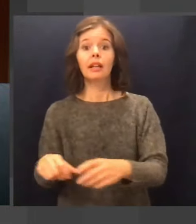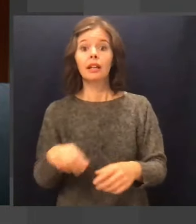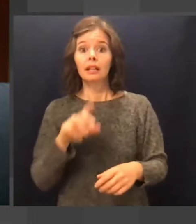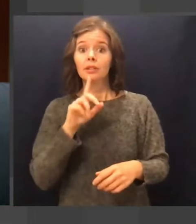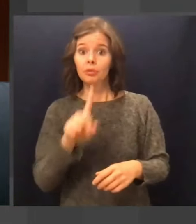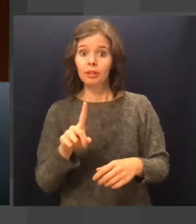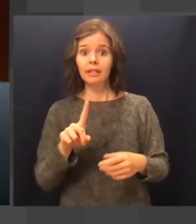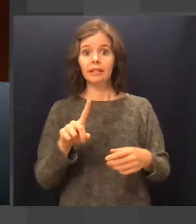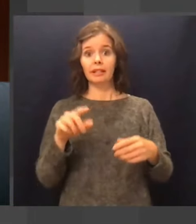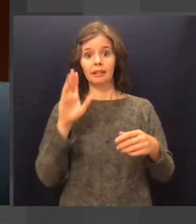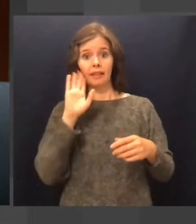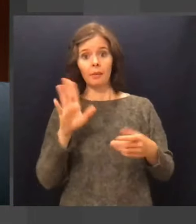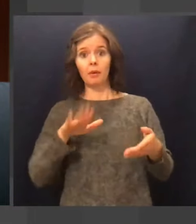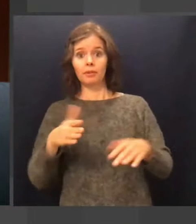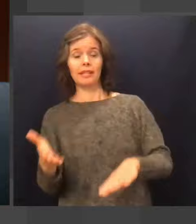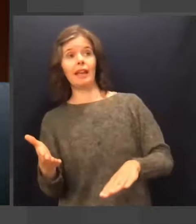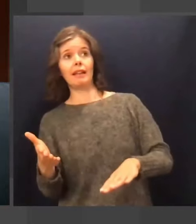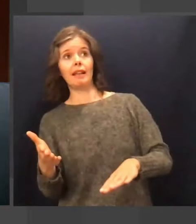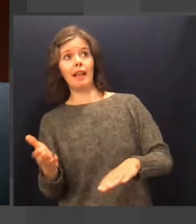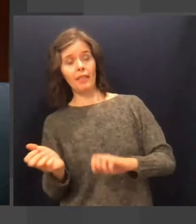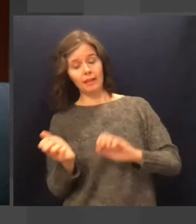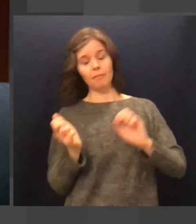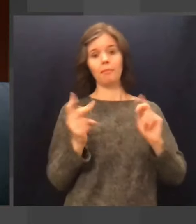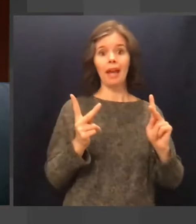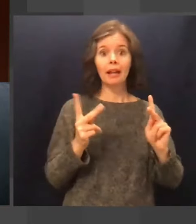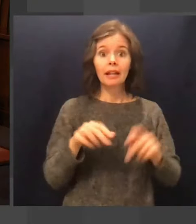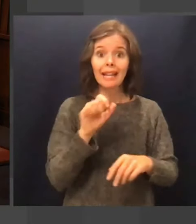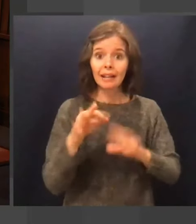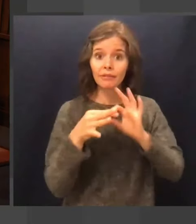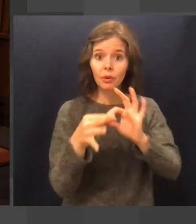JUMP BACK IN THE FIGHT AND IF